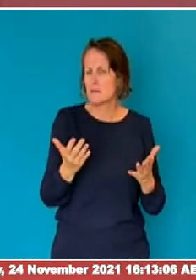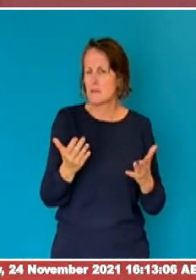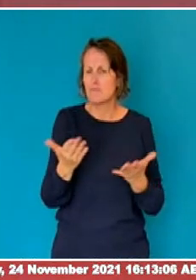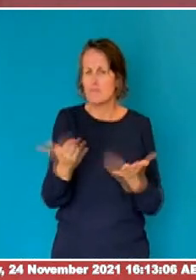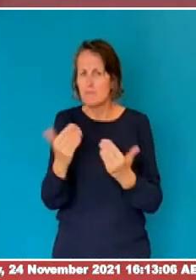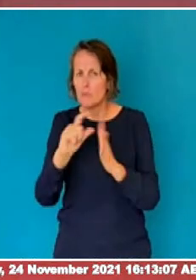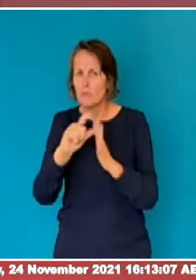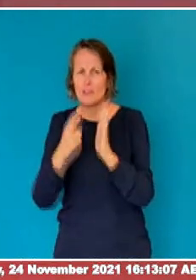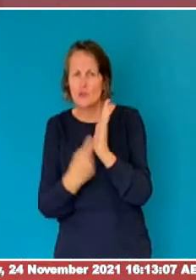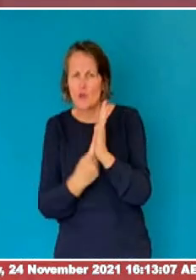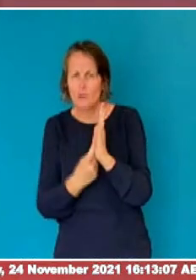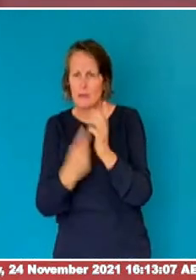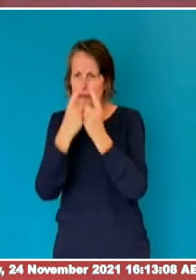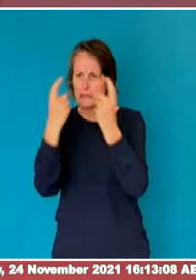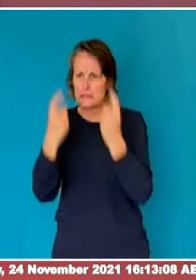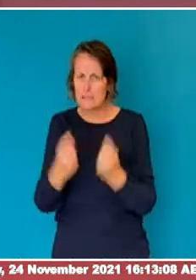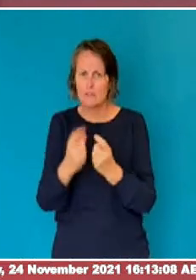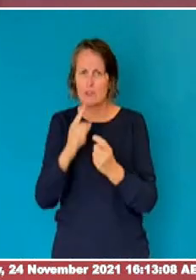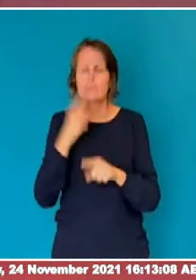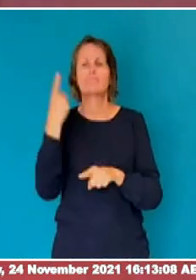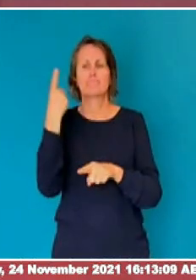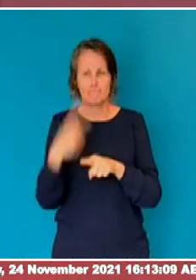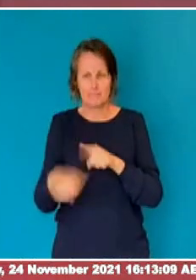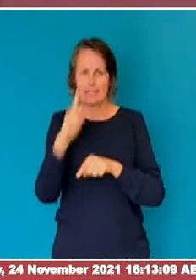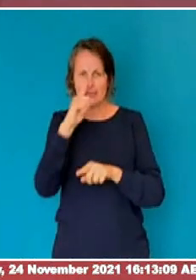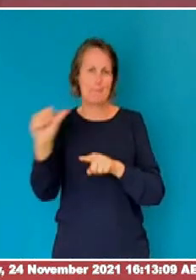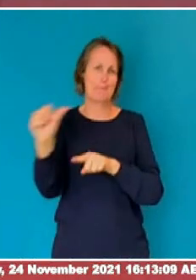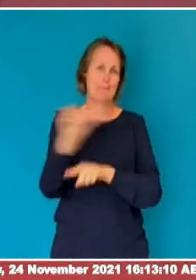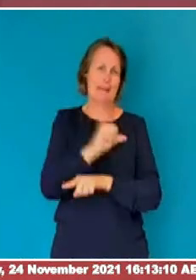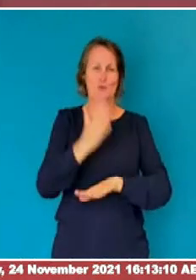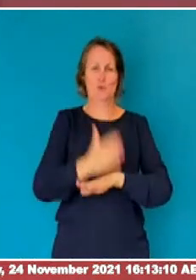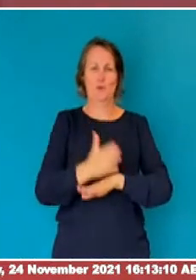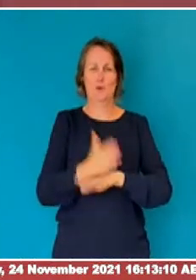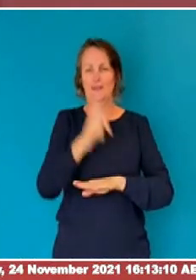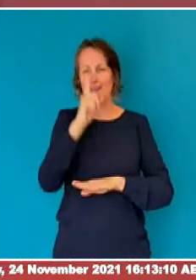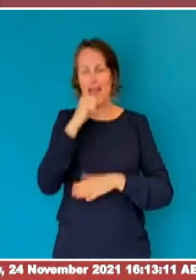clearance to say this person is able to do this work again.